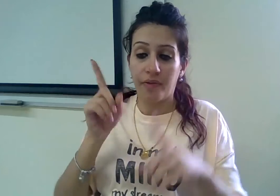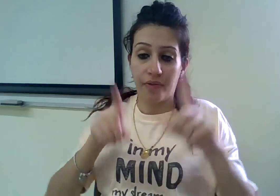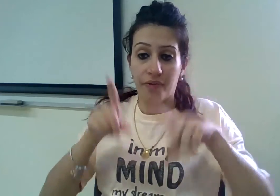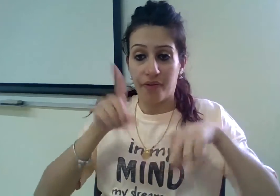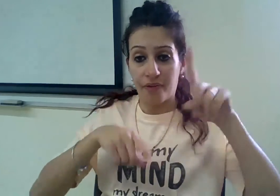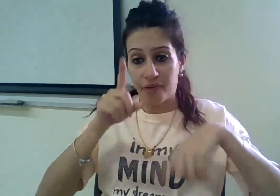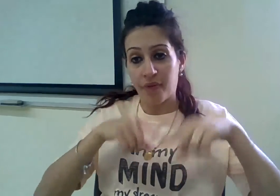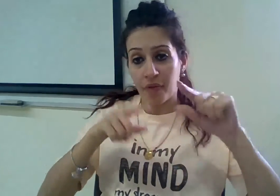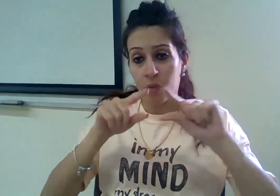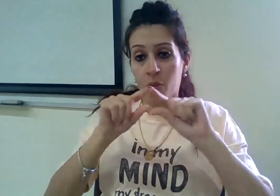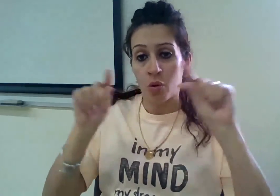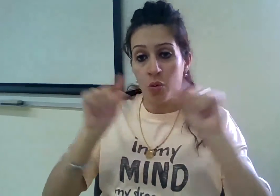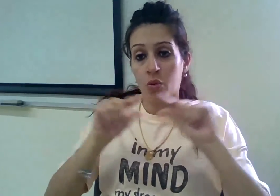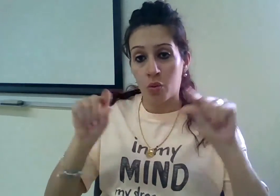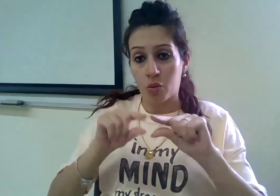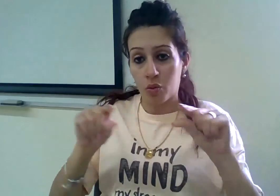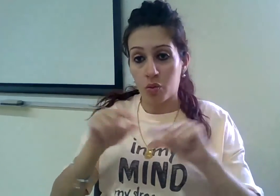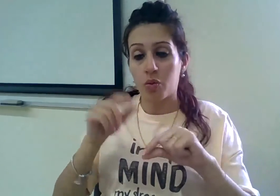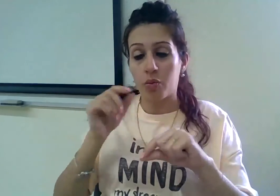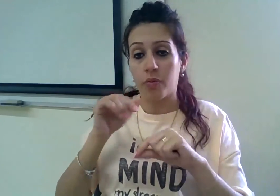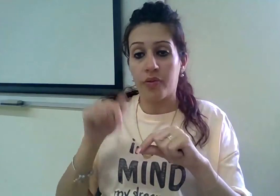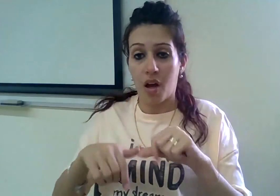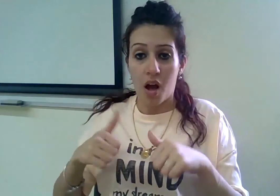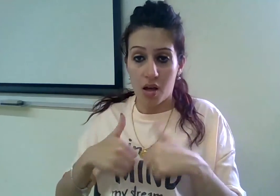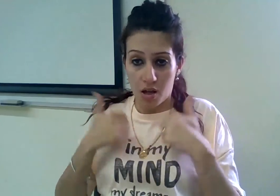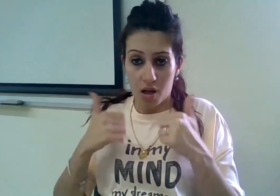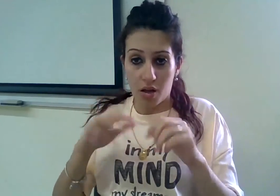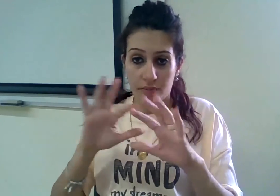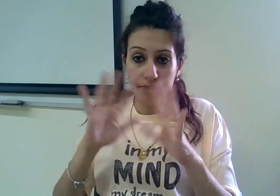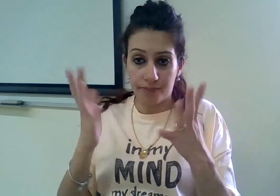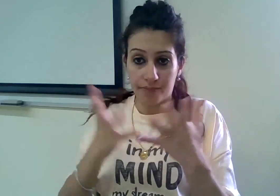educational decision at the national level.